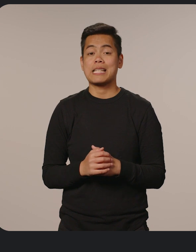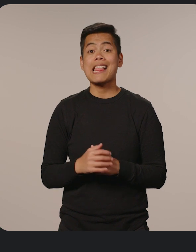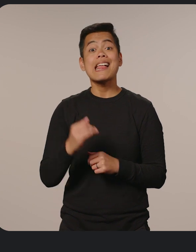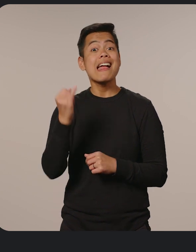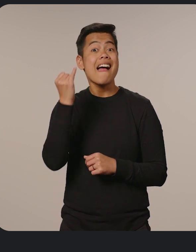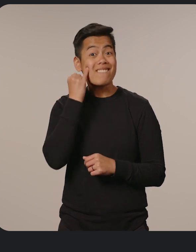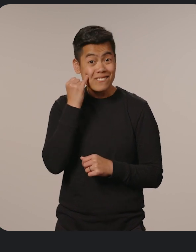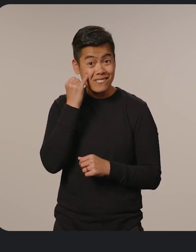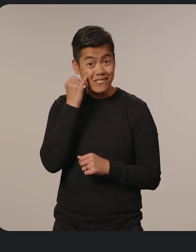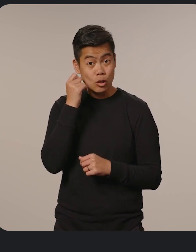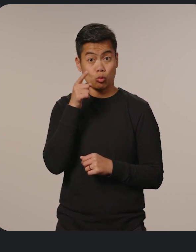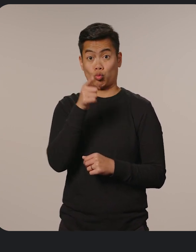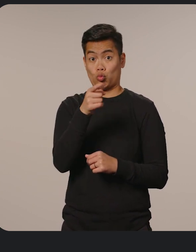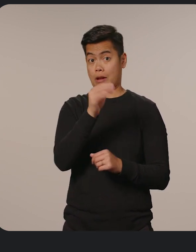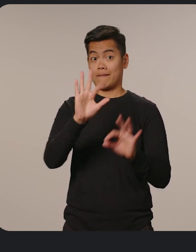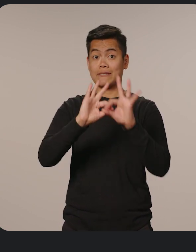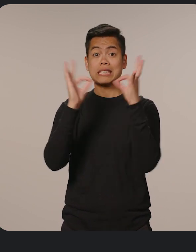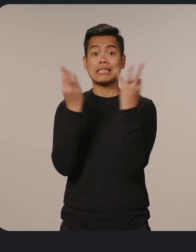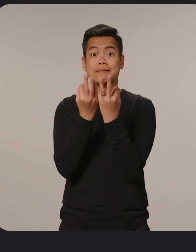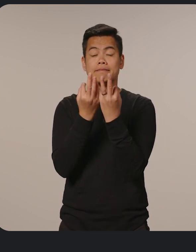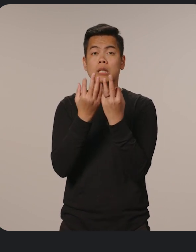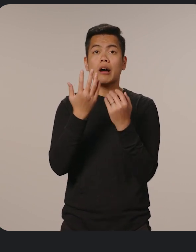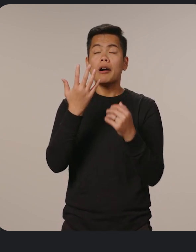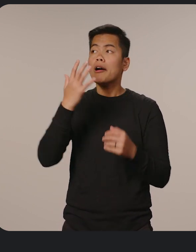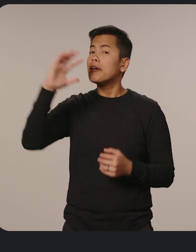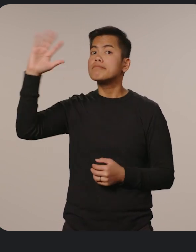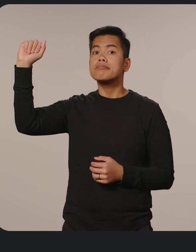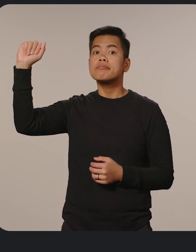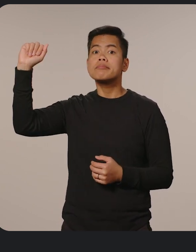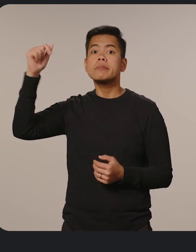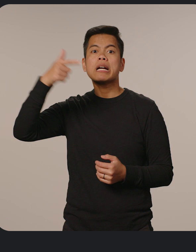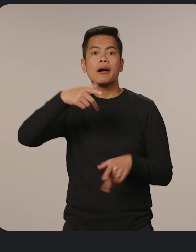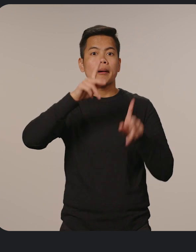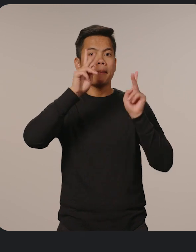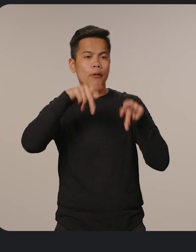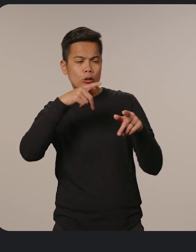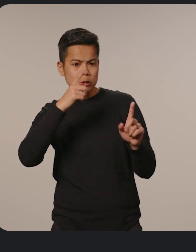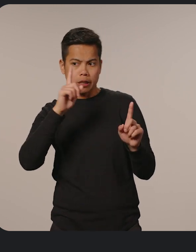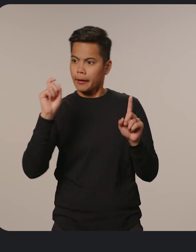and a person is detected nearby, you could simulate occupancy by turning on lights